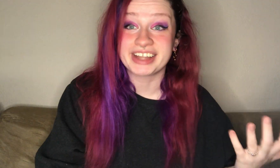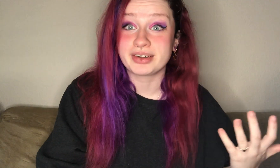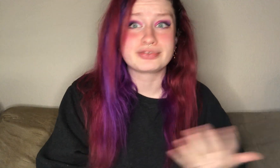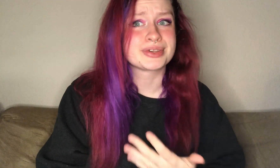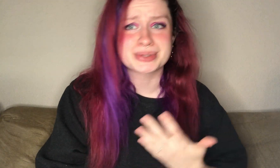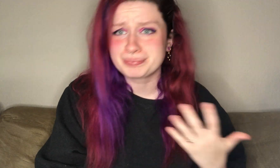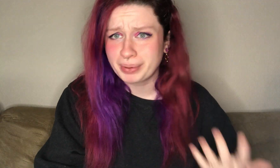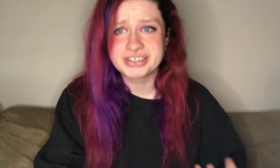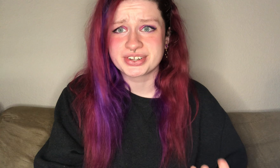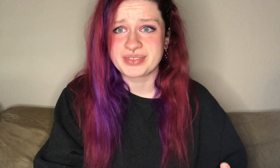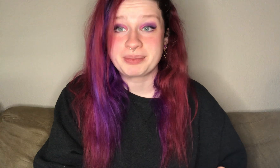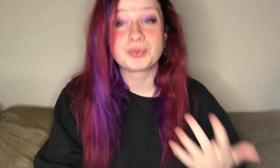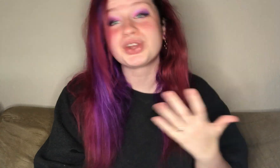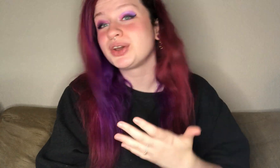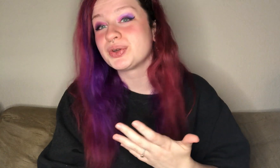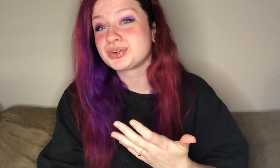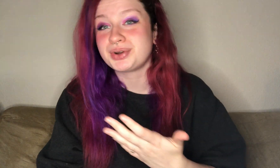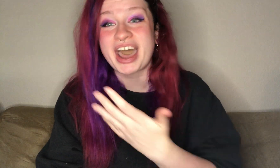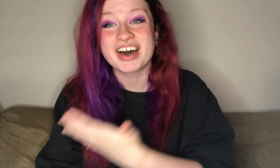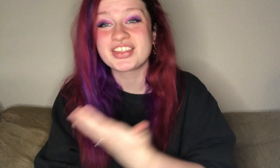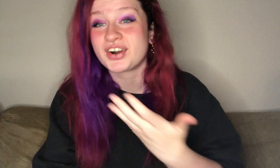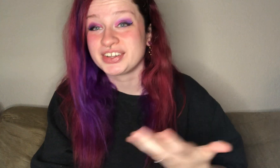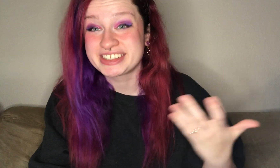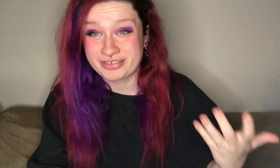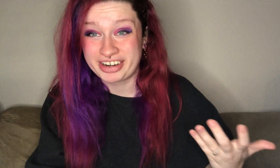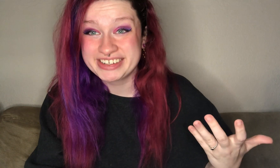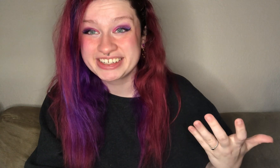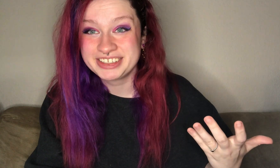love there's a bunch of them and we're going to go through how they're all different